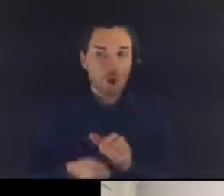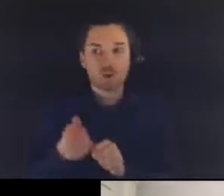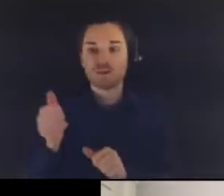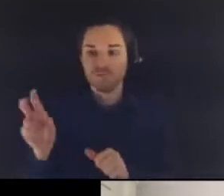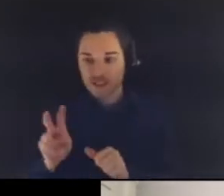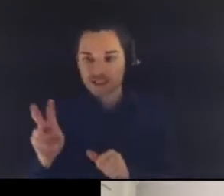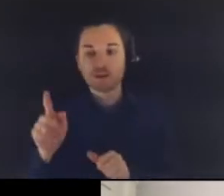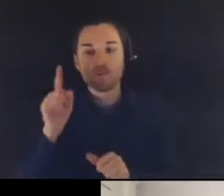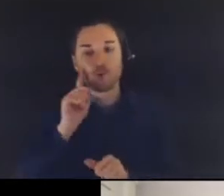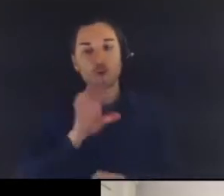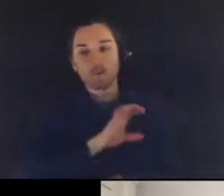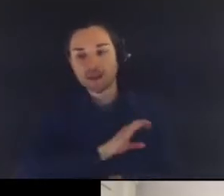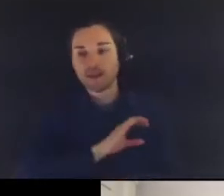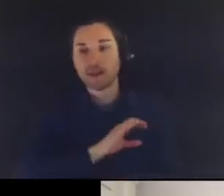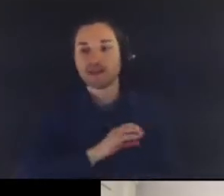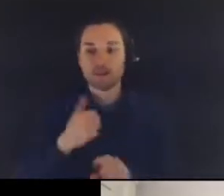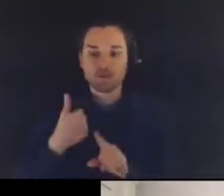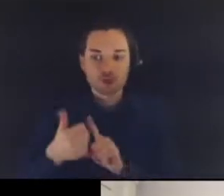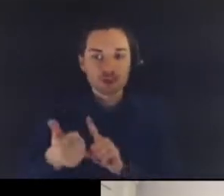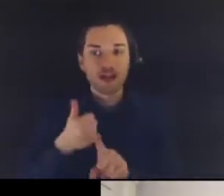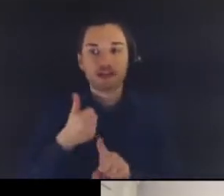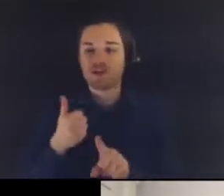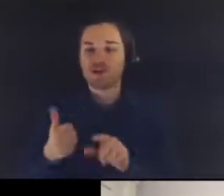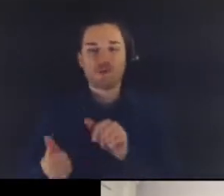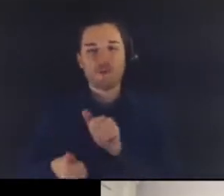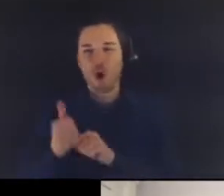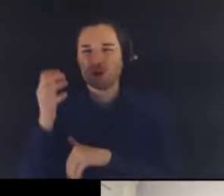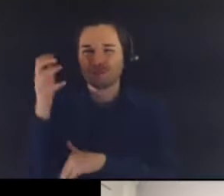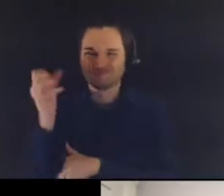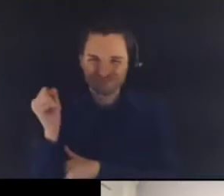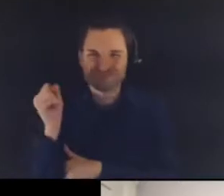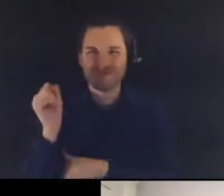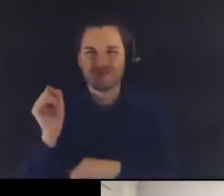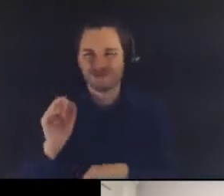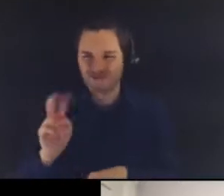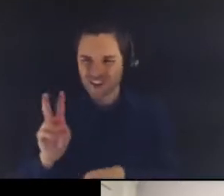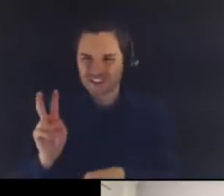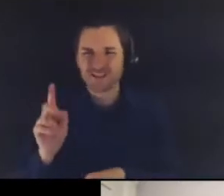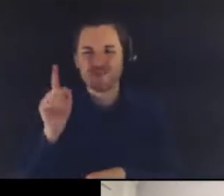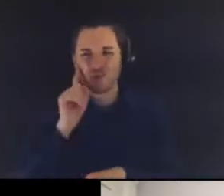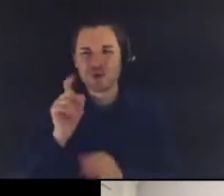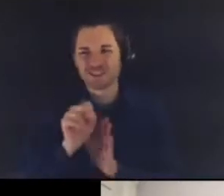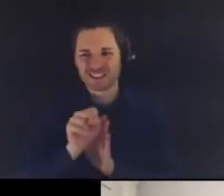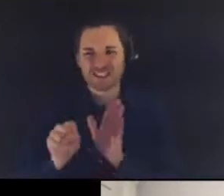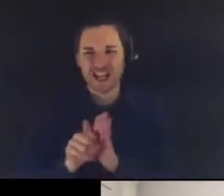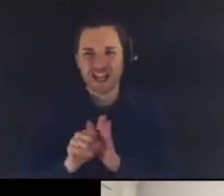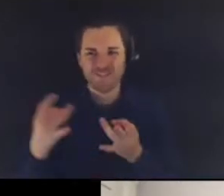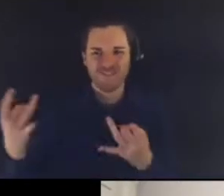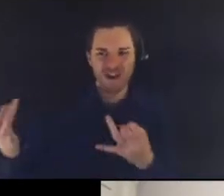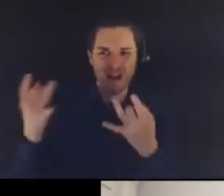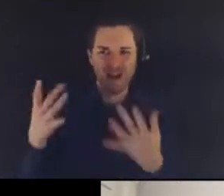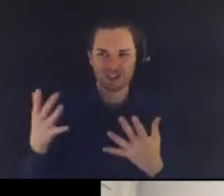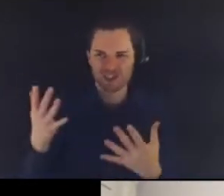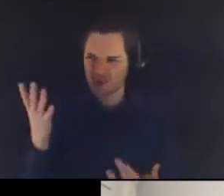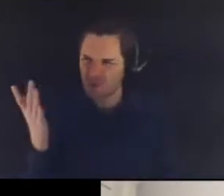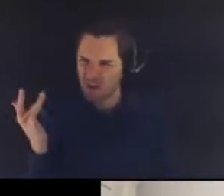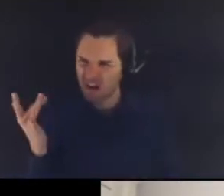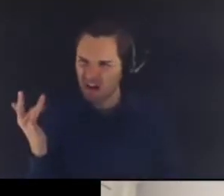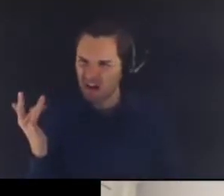brutality. We are the biggest victims of state violence. And why is that? Is it because police